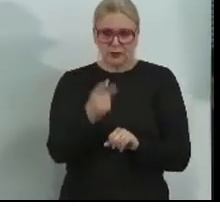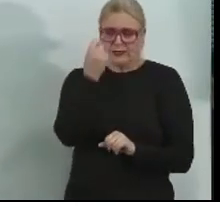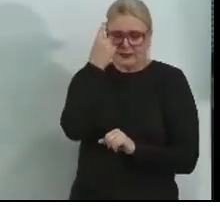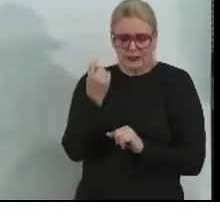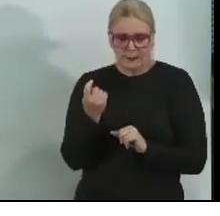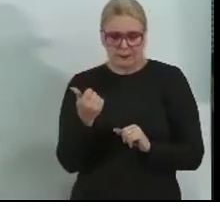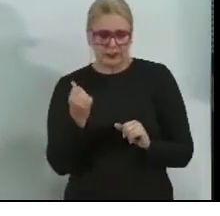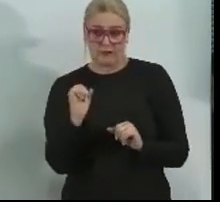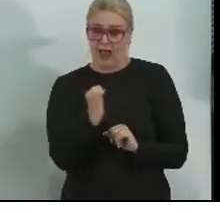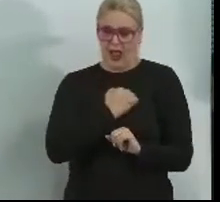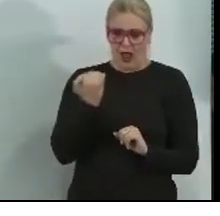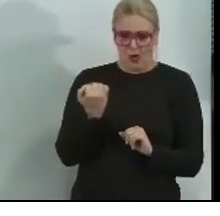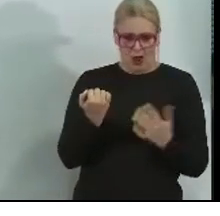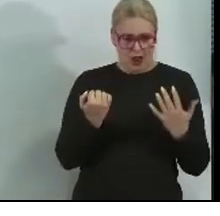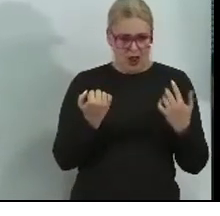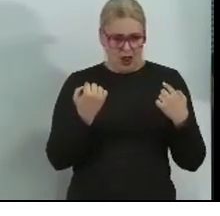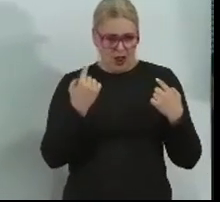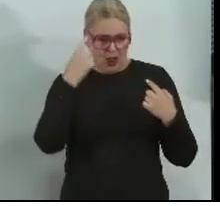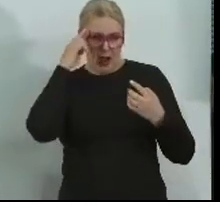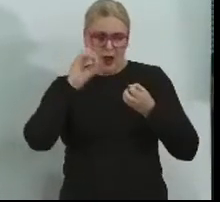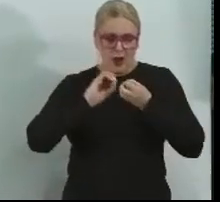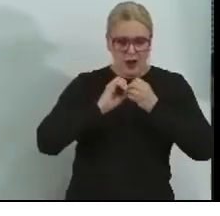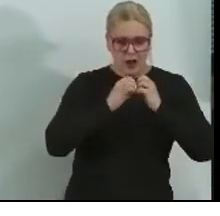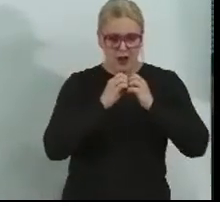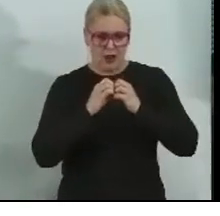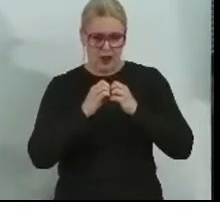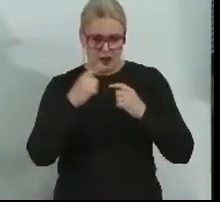campaigns, we had moments where we talked about people's backstories.